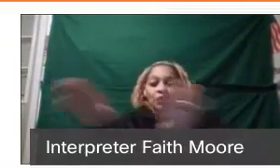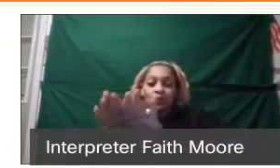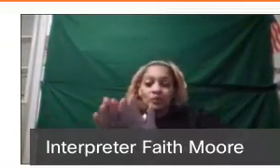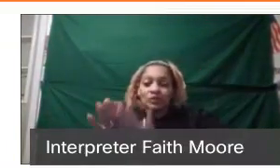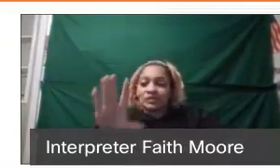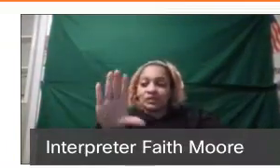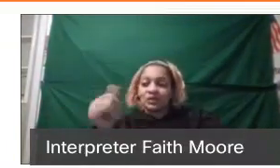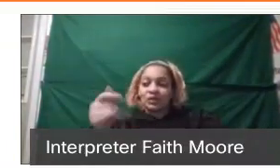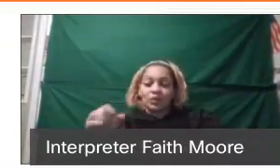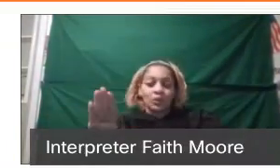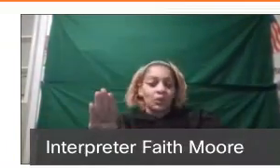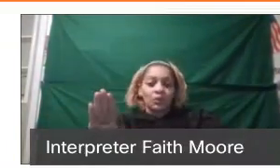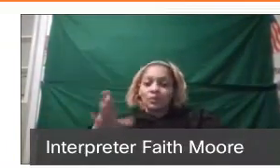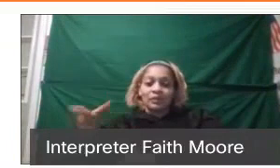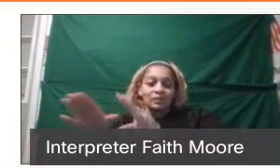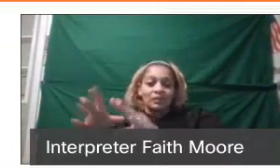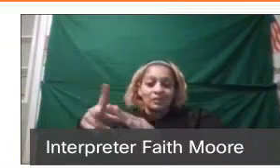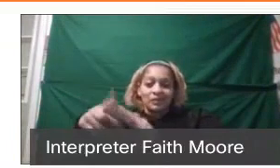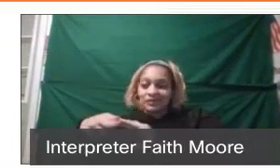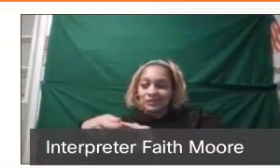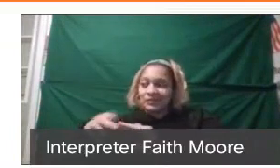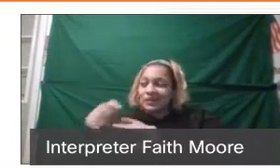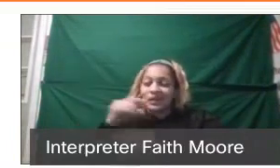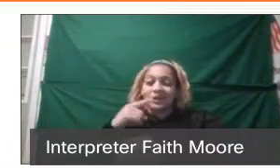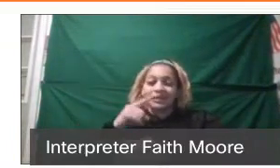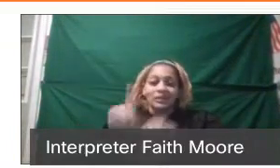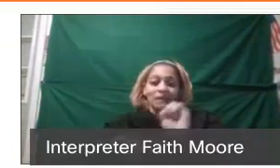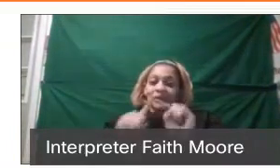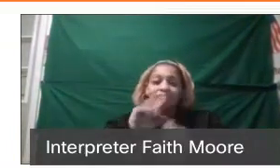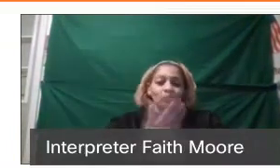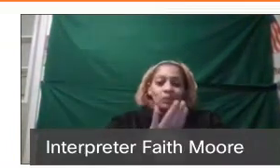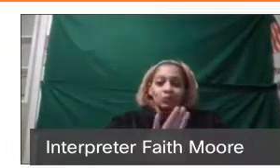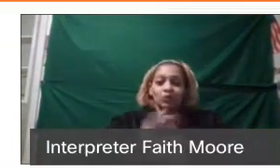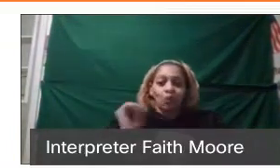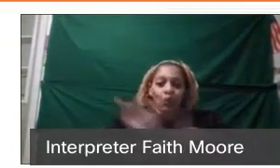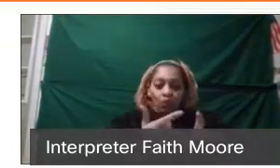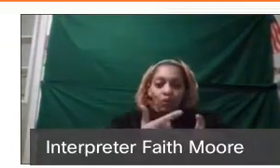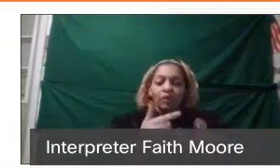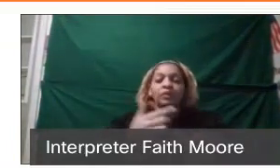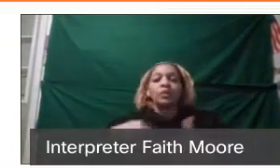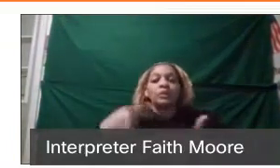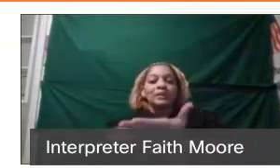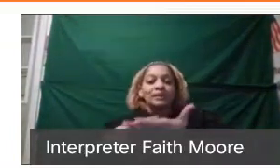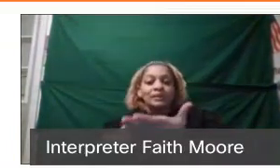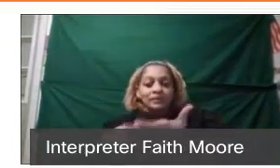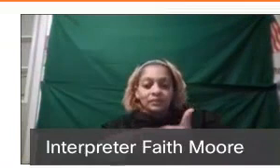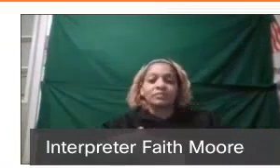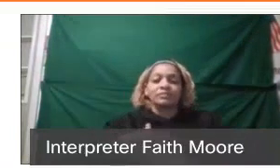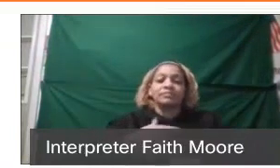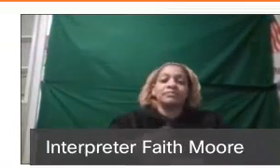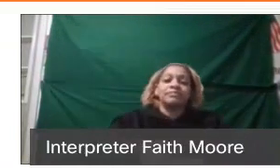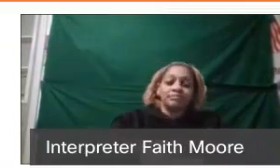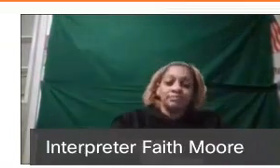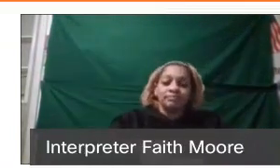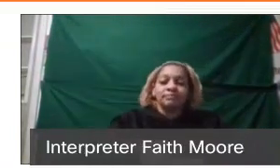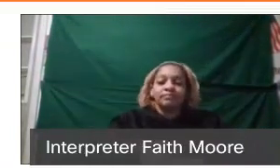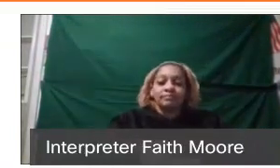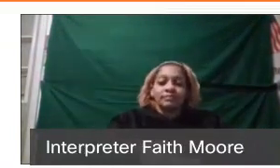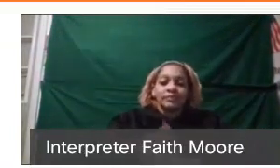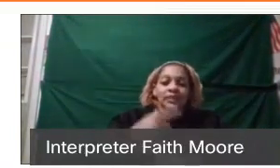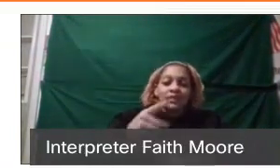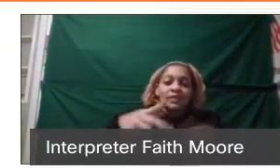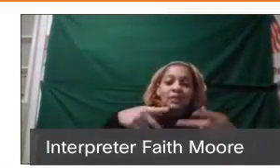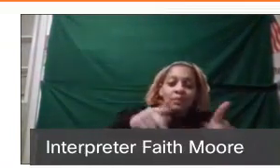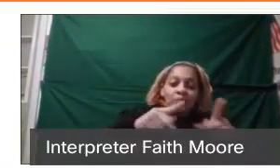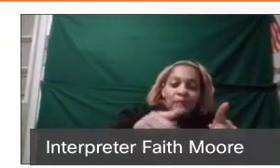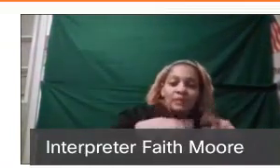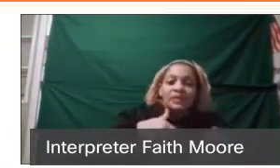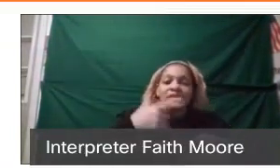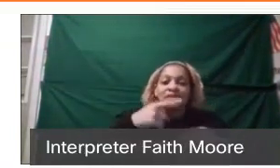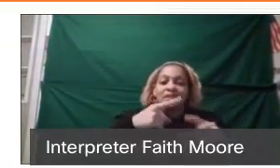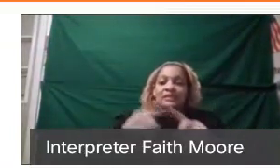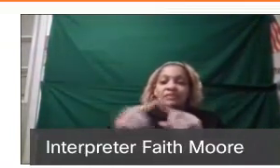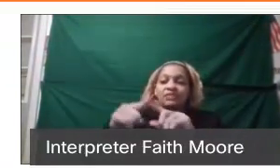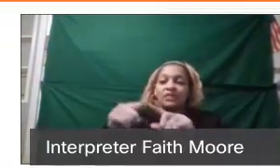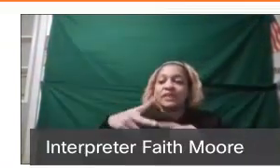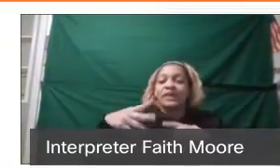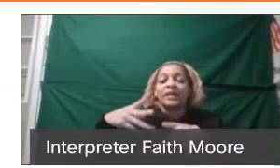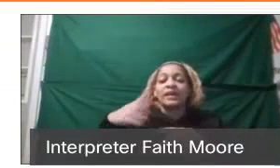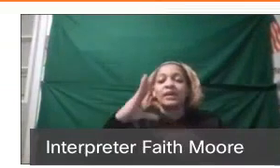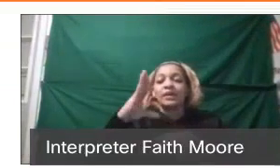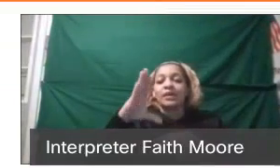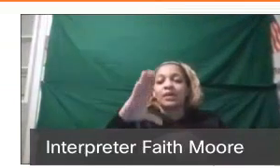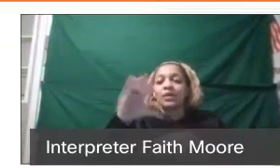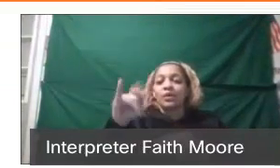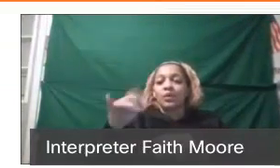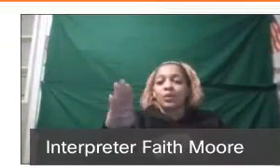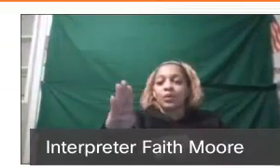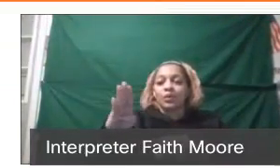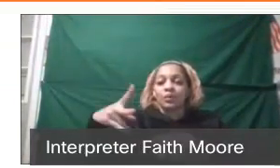I can promise you that all because we've been discussing with them, right away team we did as well as the permitting office and access management for the scope cut to close. Actually, it's gonna be impossible to close them.